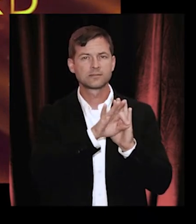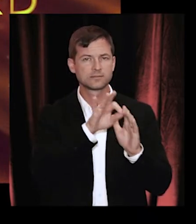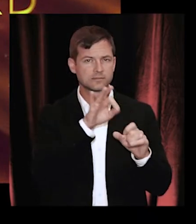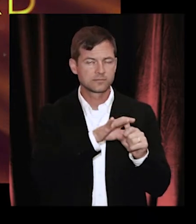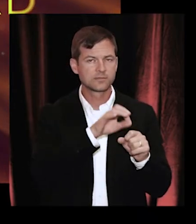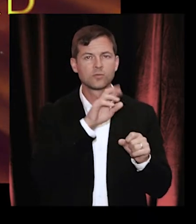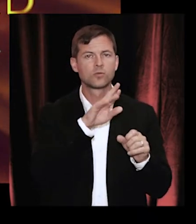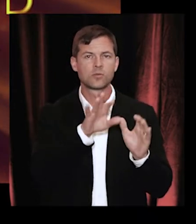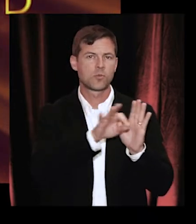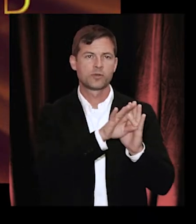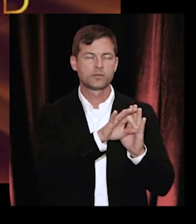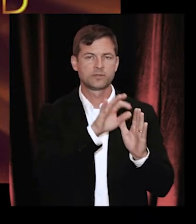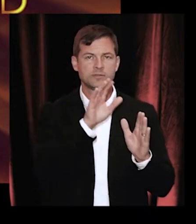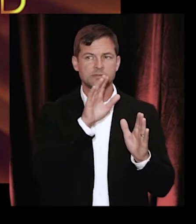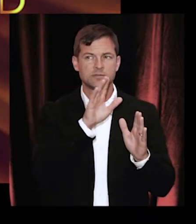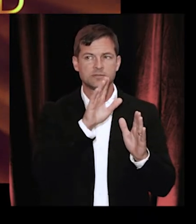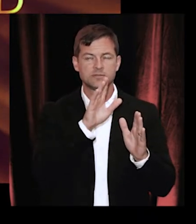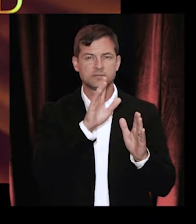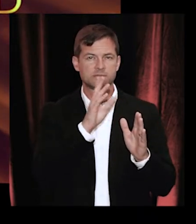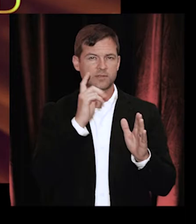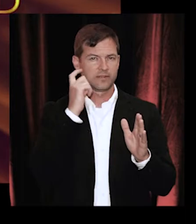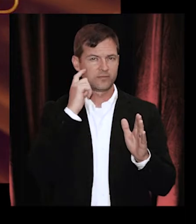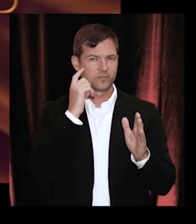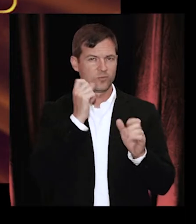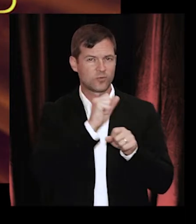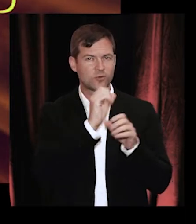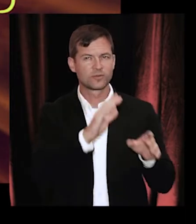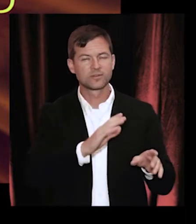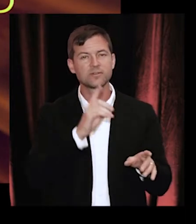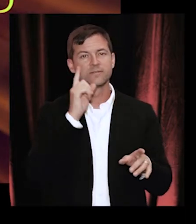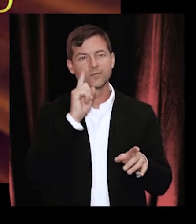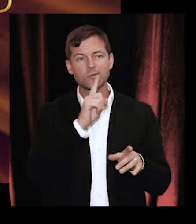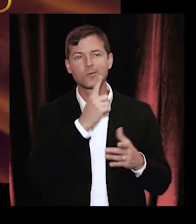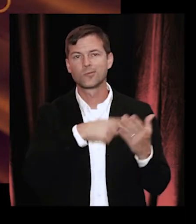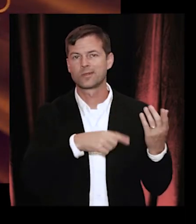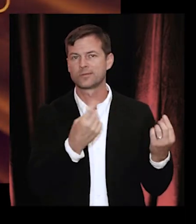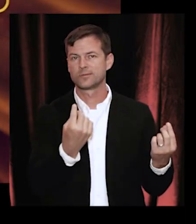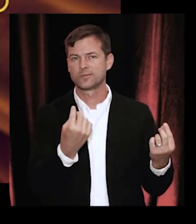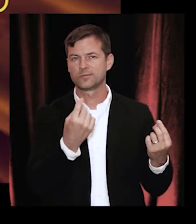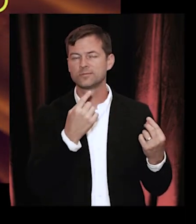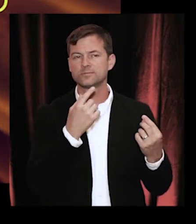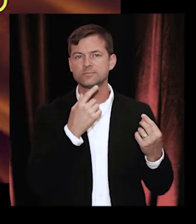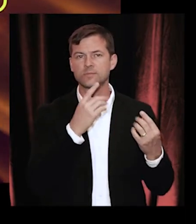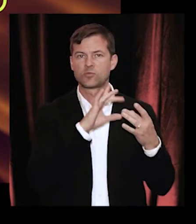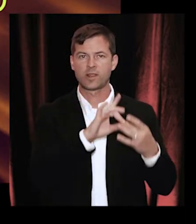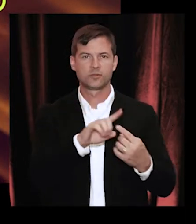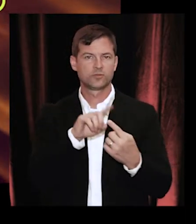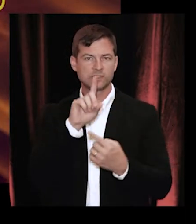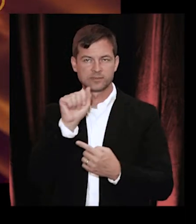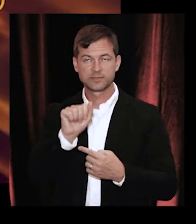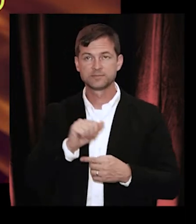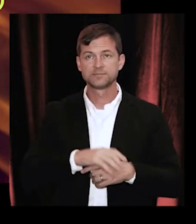exceptional contributions on matters affecting people with disabilities. The 2022 Public Service Award goes to